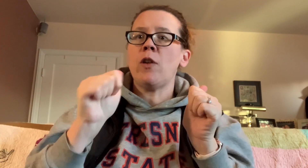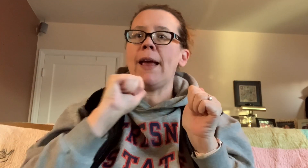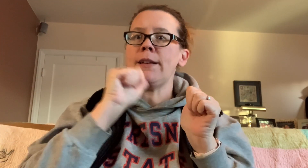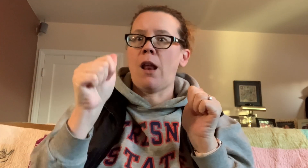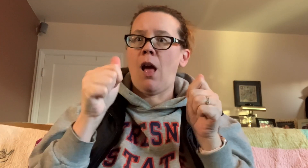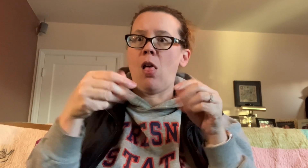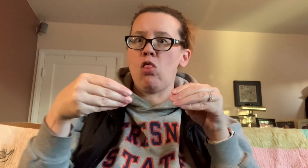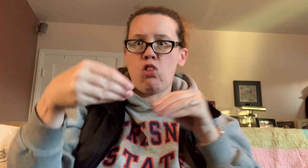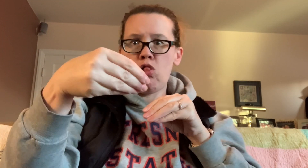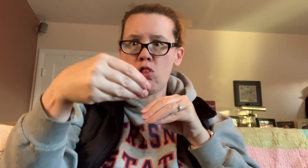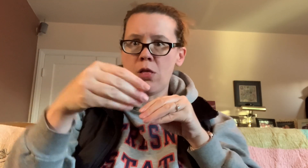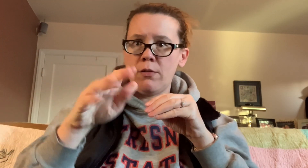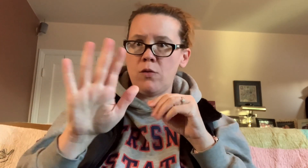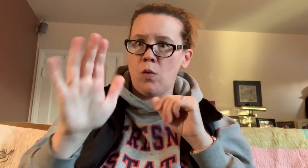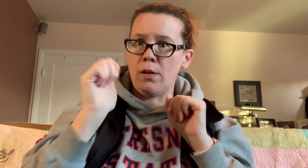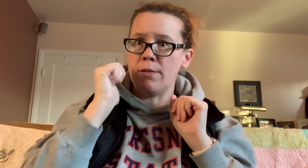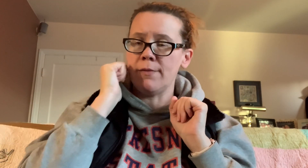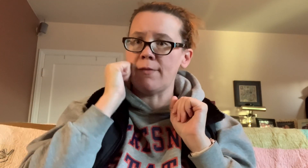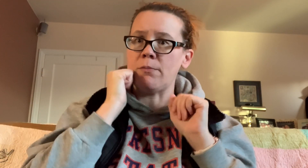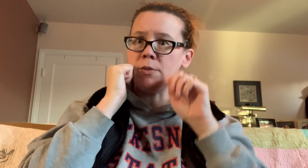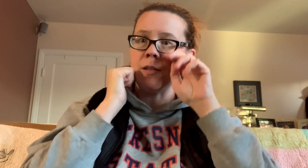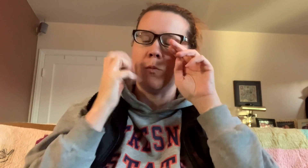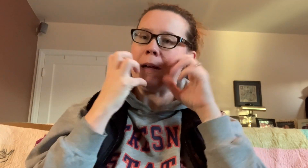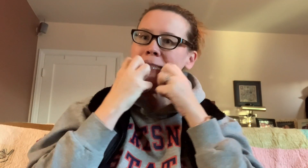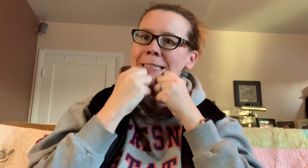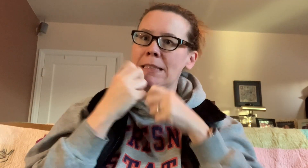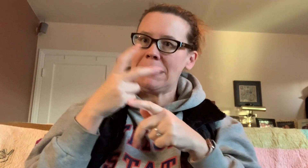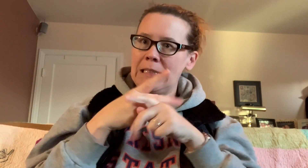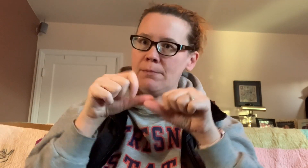but I do want to start from the center and smooth it out so that there's no wrinkles.